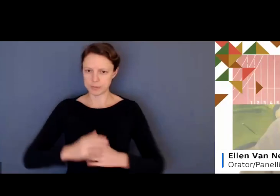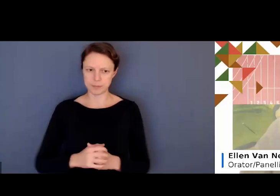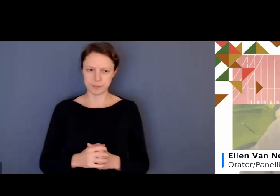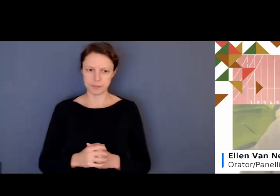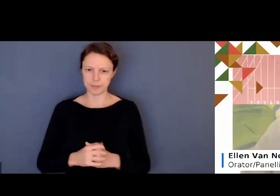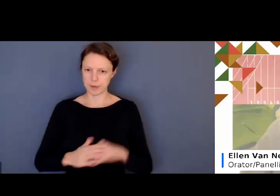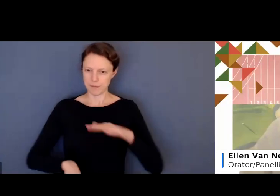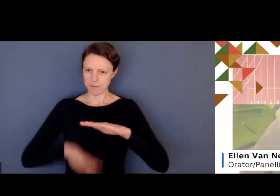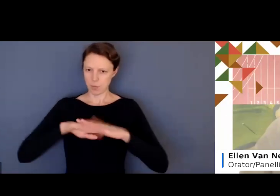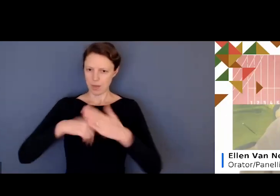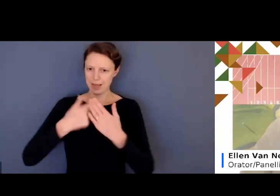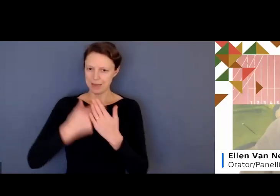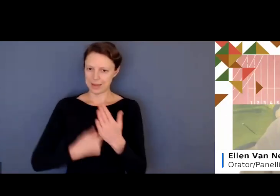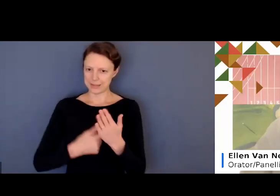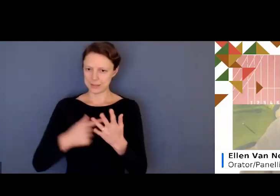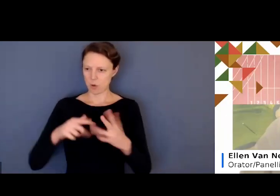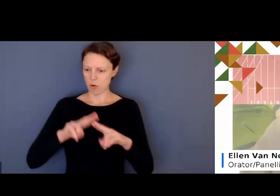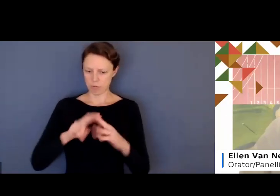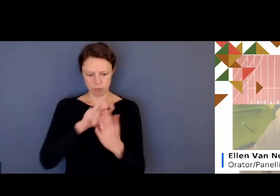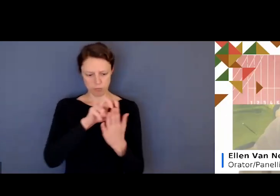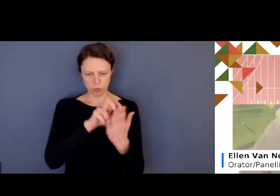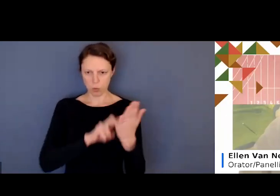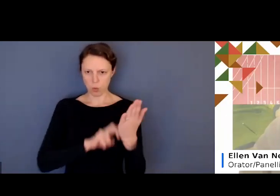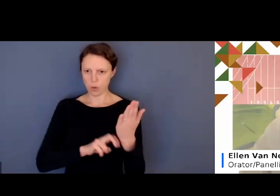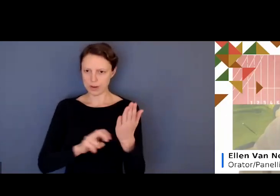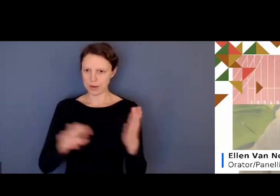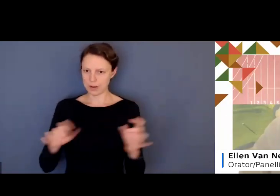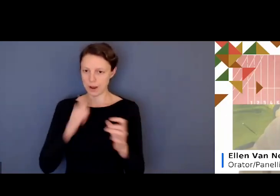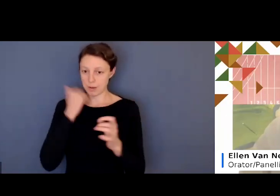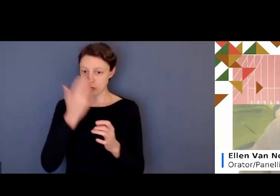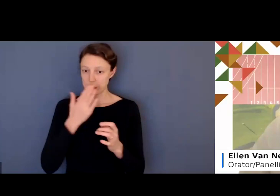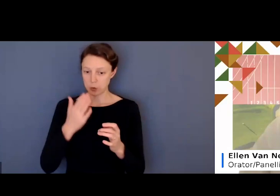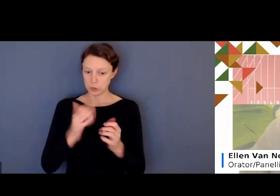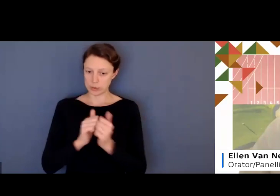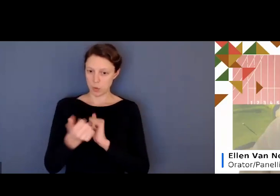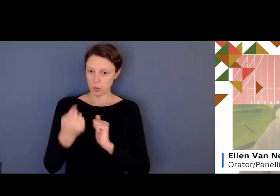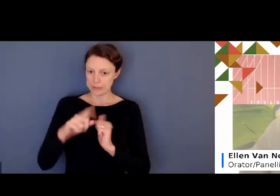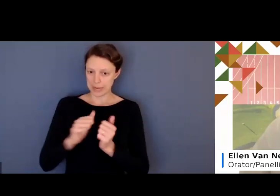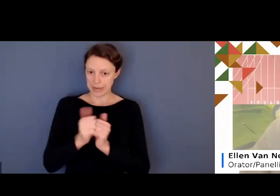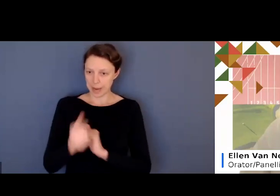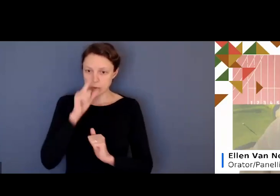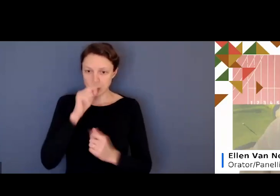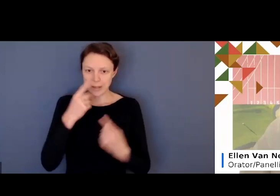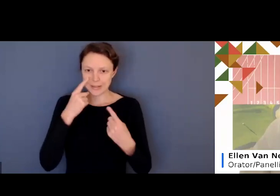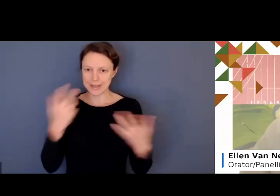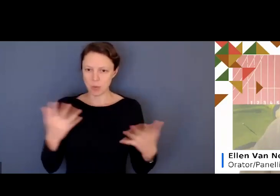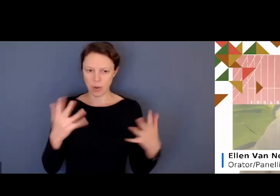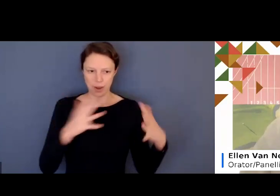First Nations sports and games, which can be accessed via the Australian Sporting Commission website,